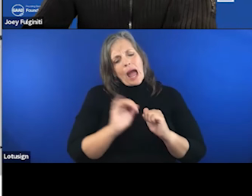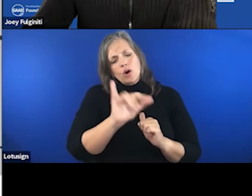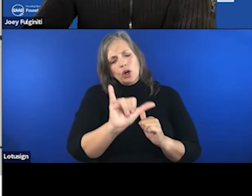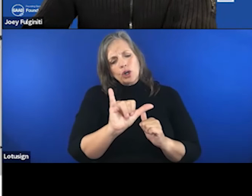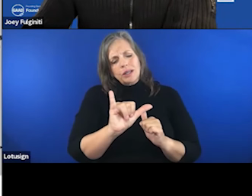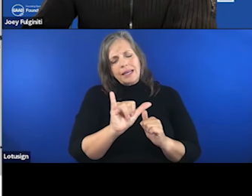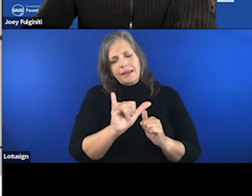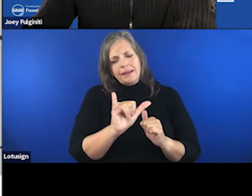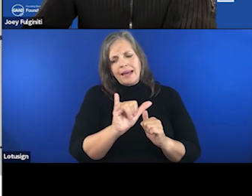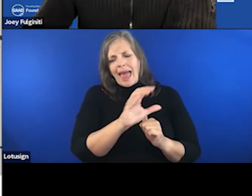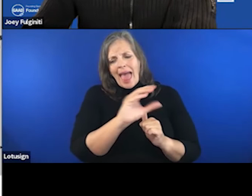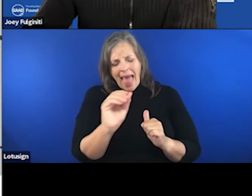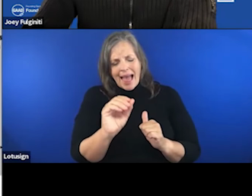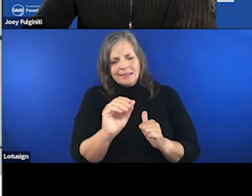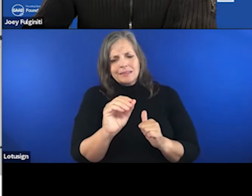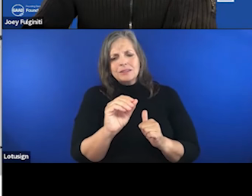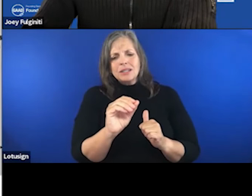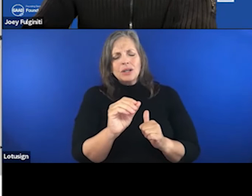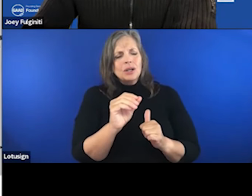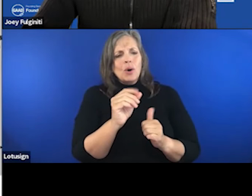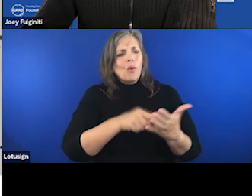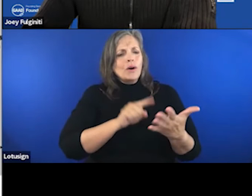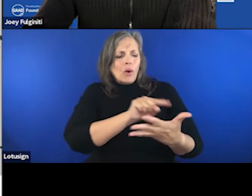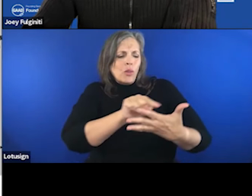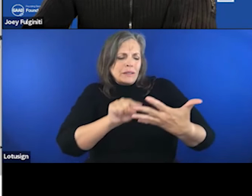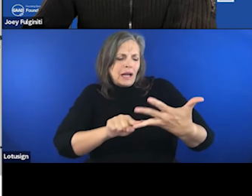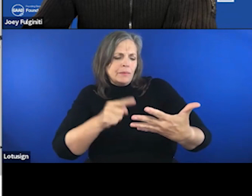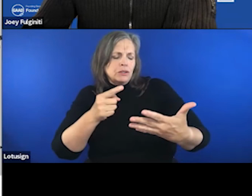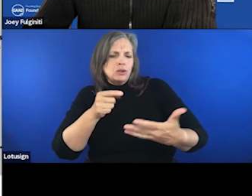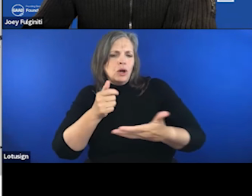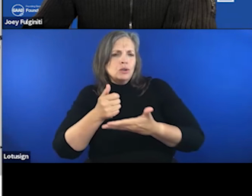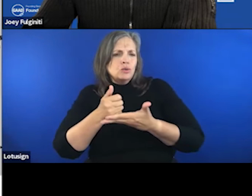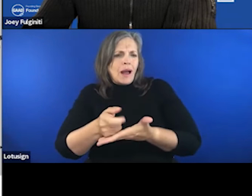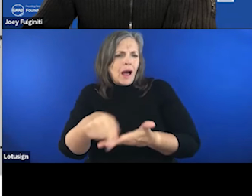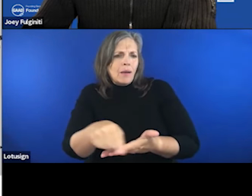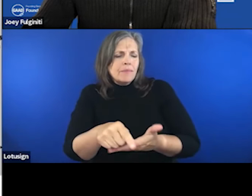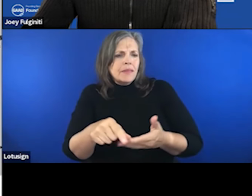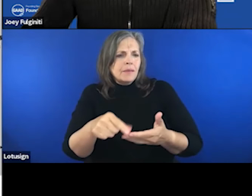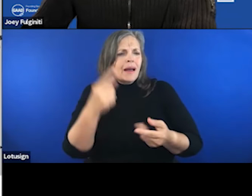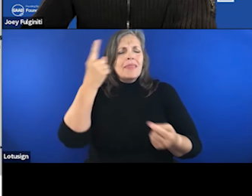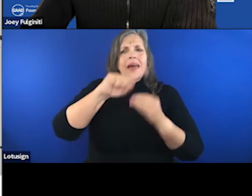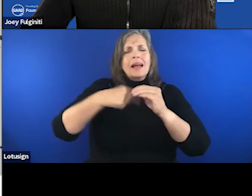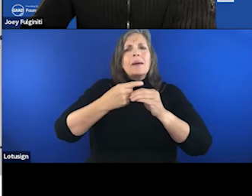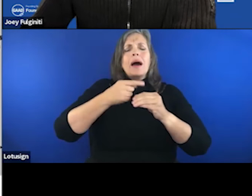thinking accessibility wise so that it's not just a big rush at the end of your sprints or your end